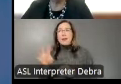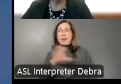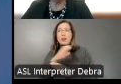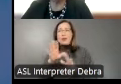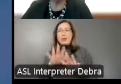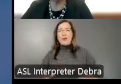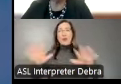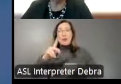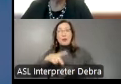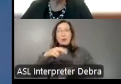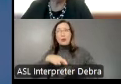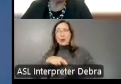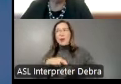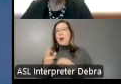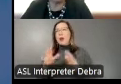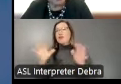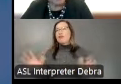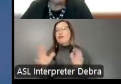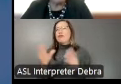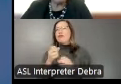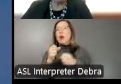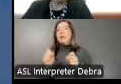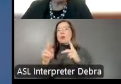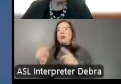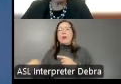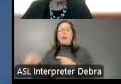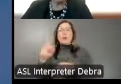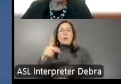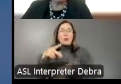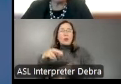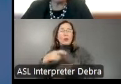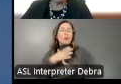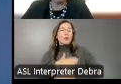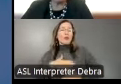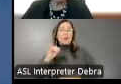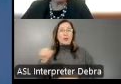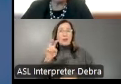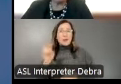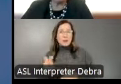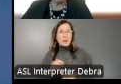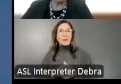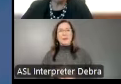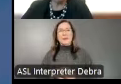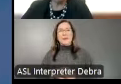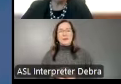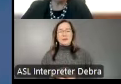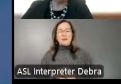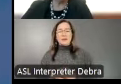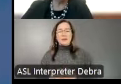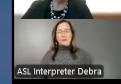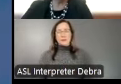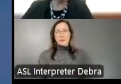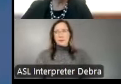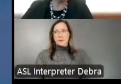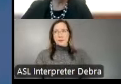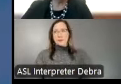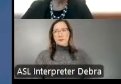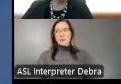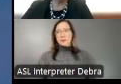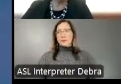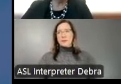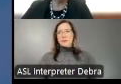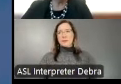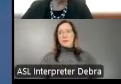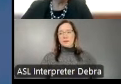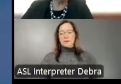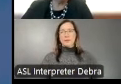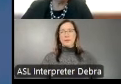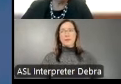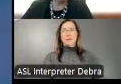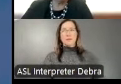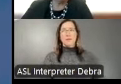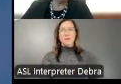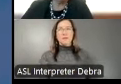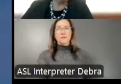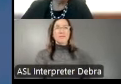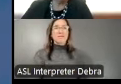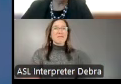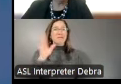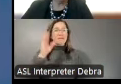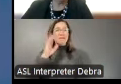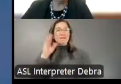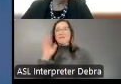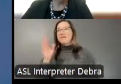communities in Puerto Rico to enjoy jazz. Hello, everyone. My name is Jessabet Vivas-Cap , and I am